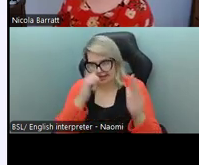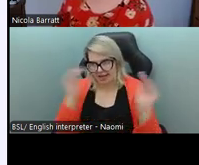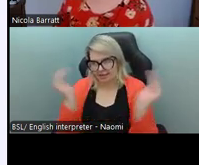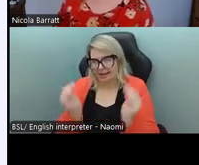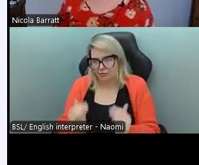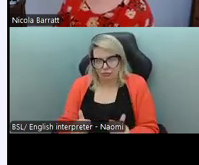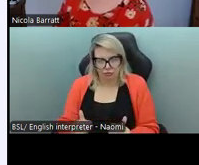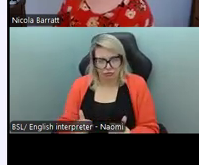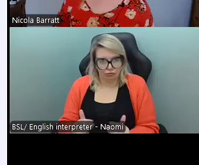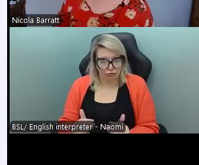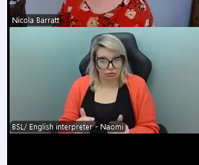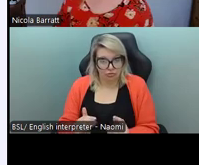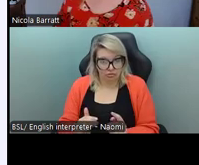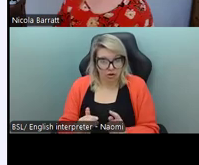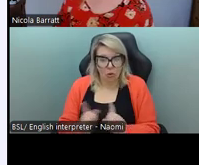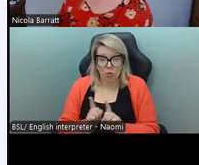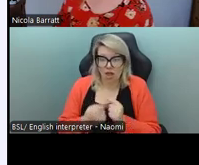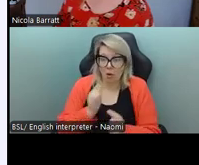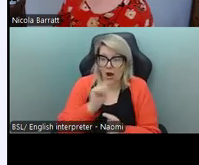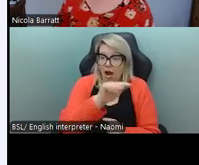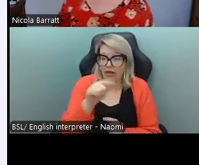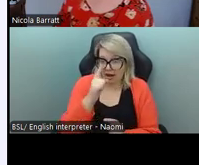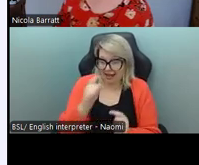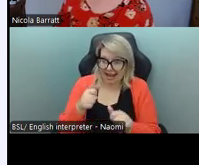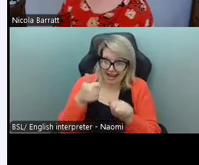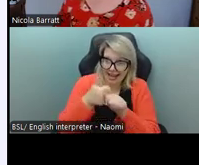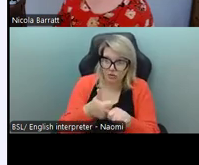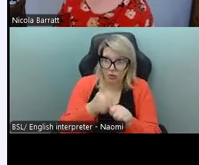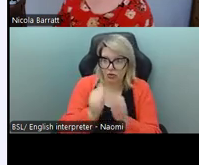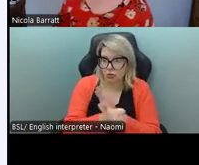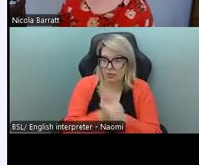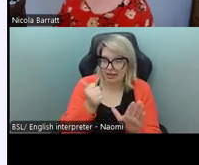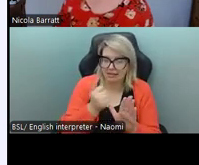People can also endorse you for them and leave a comment about how good you are at them.